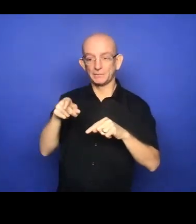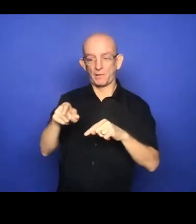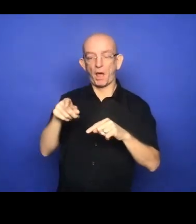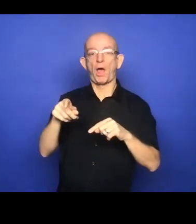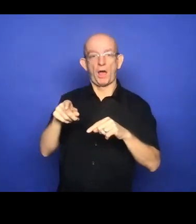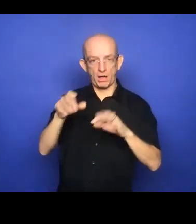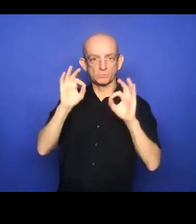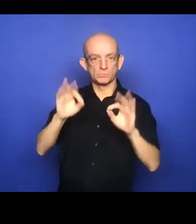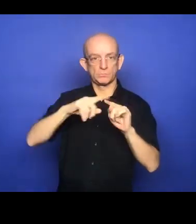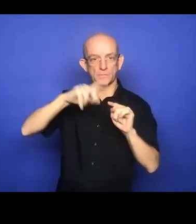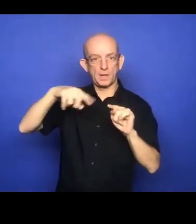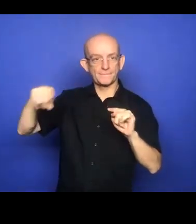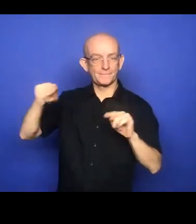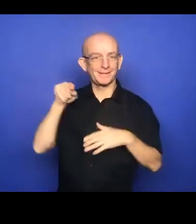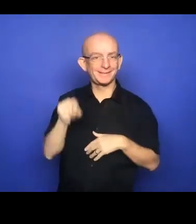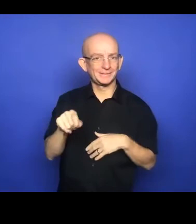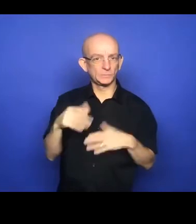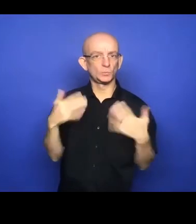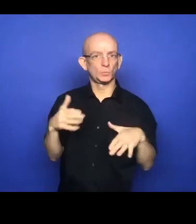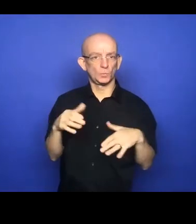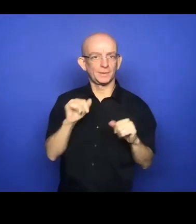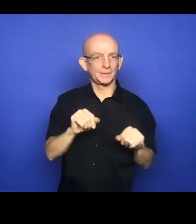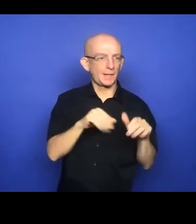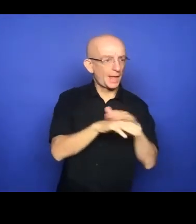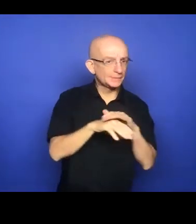education and employment.